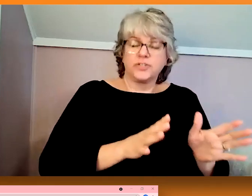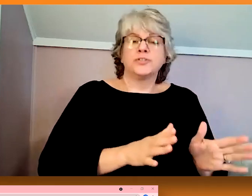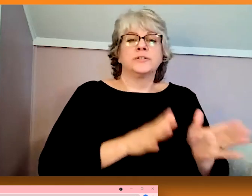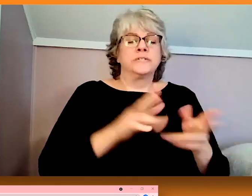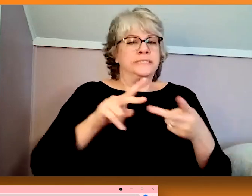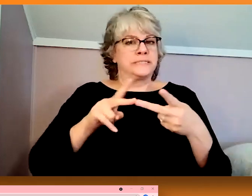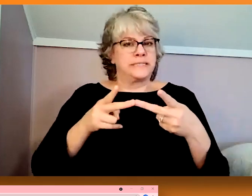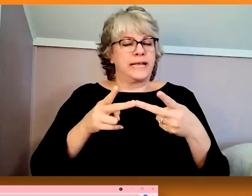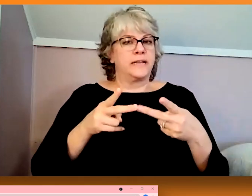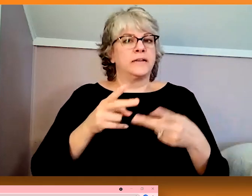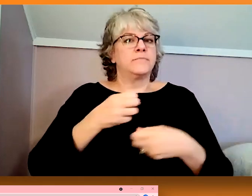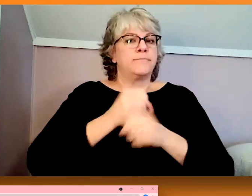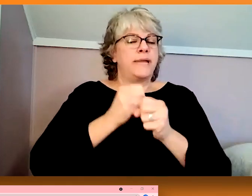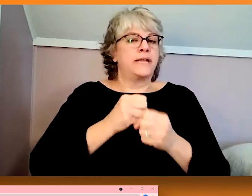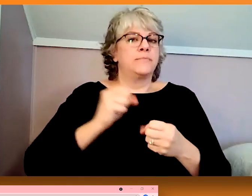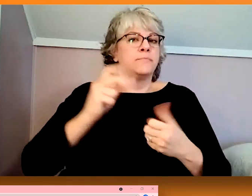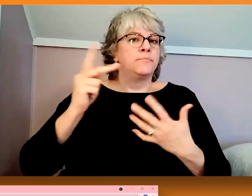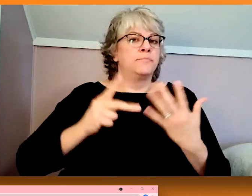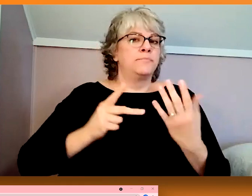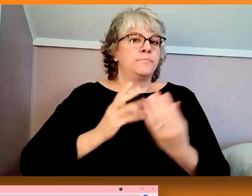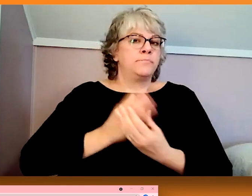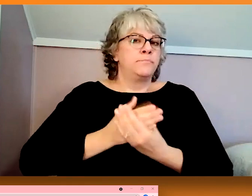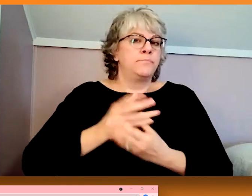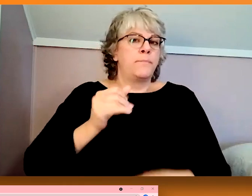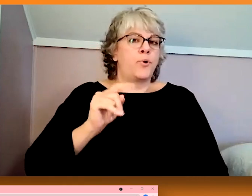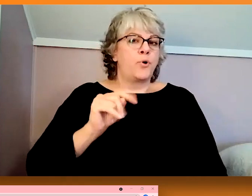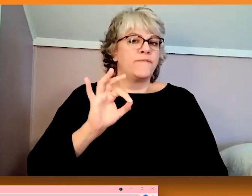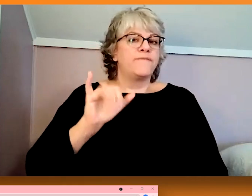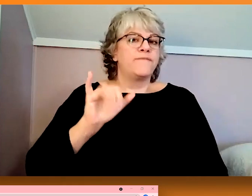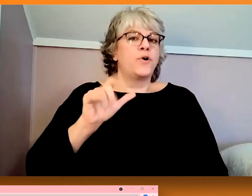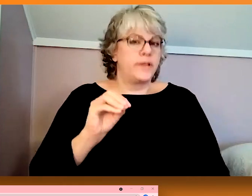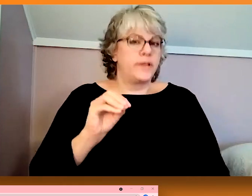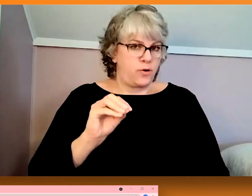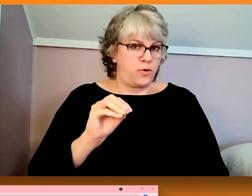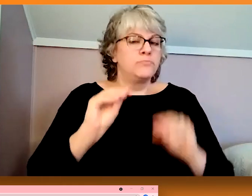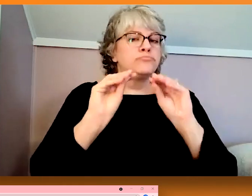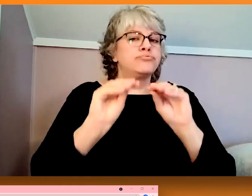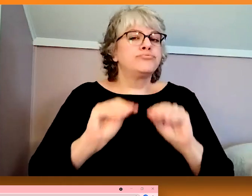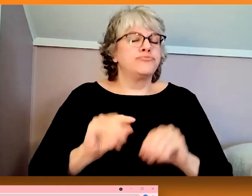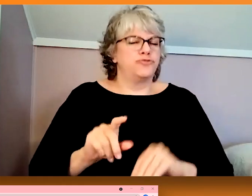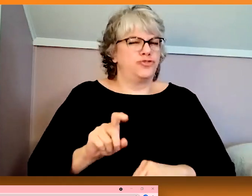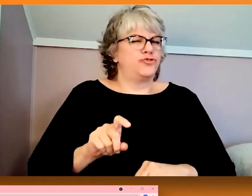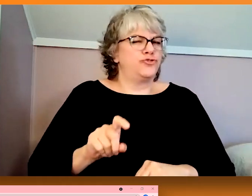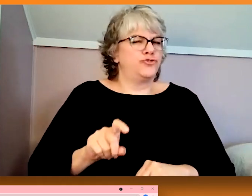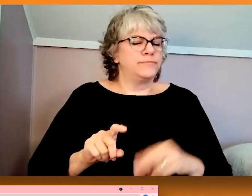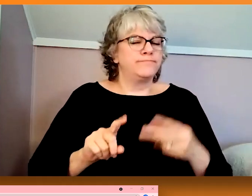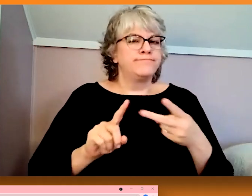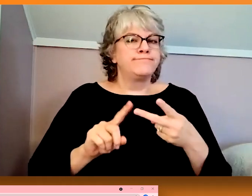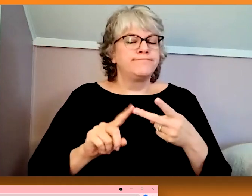once you have an account. you also want to create your researcher portfolio.